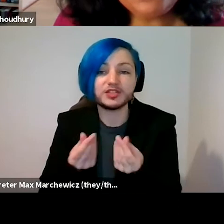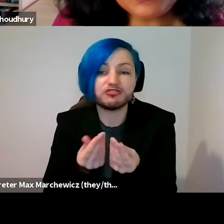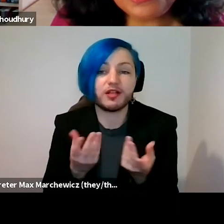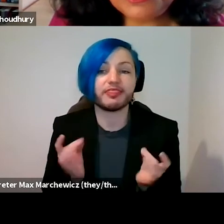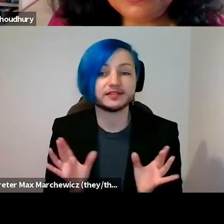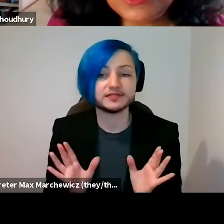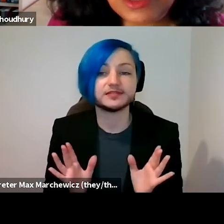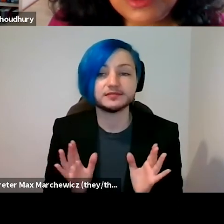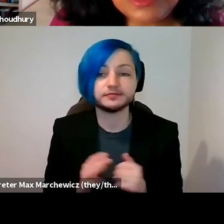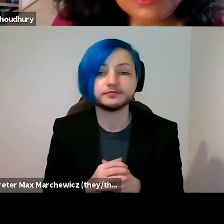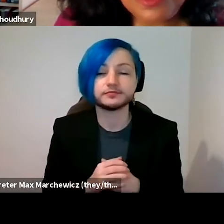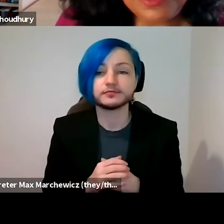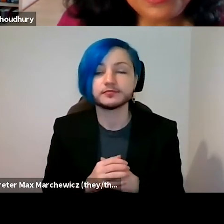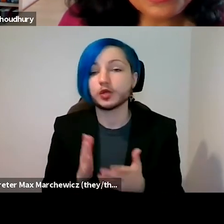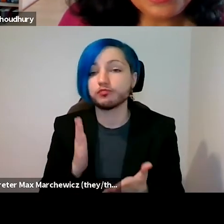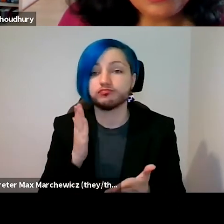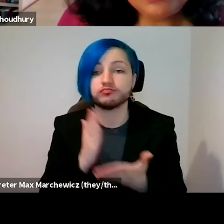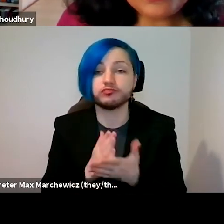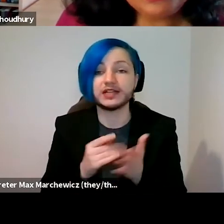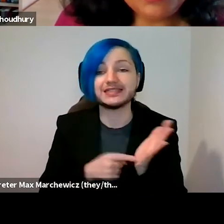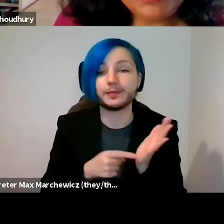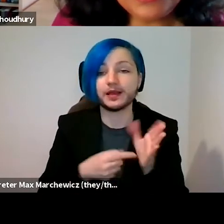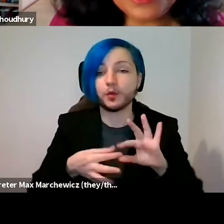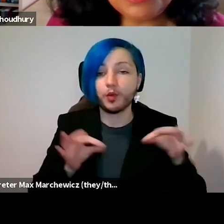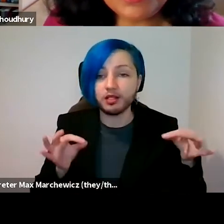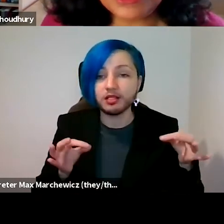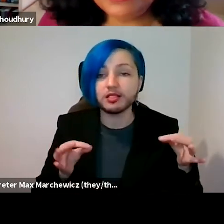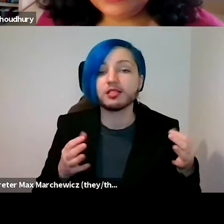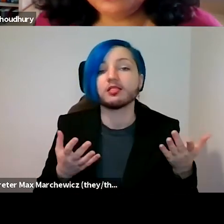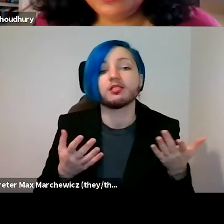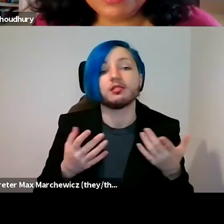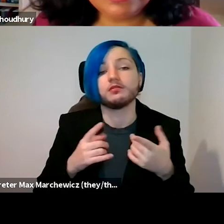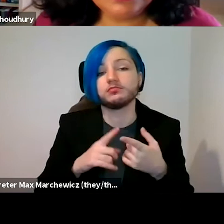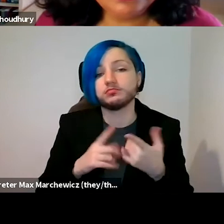either in terms of the genuine Tibet word, sorry, either in terms of the genuine Tibet wool